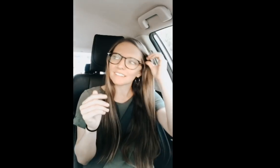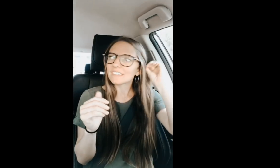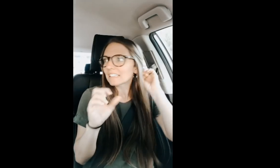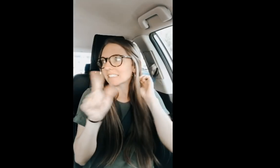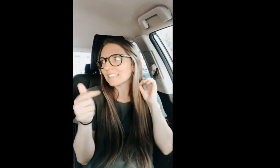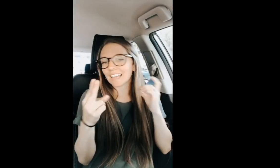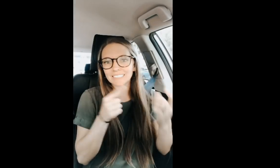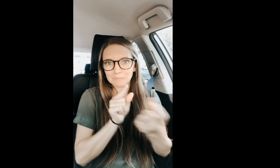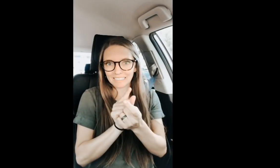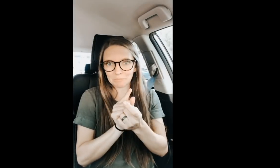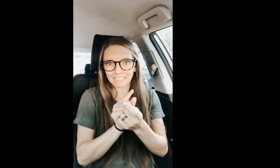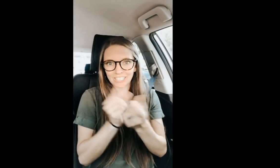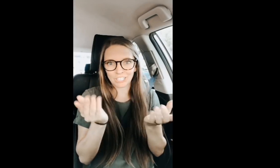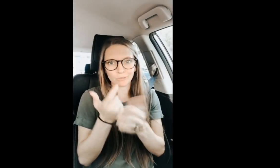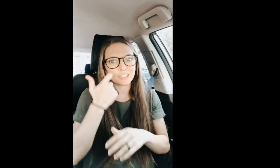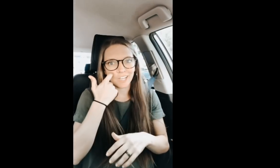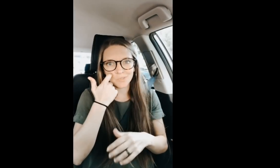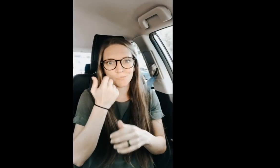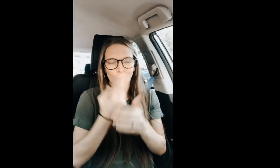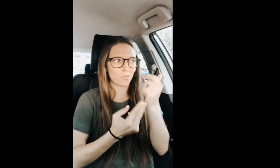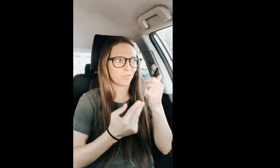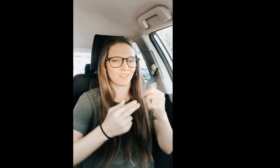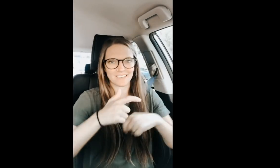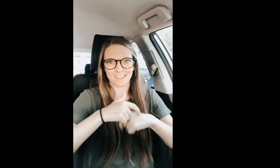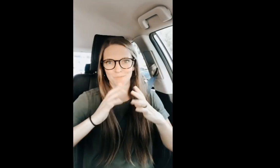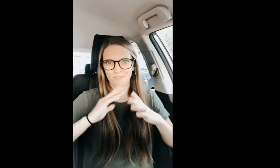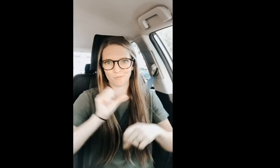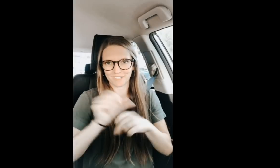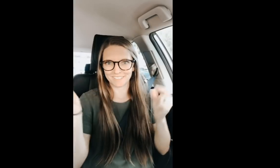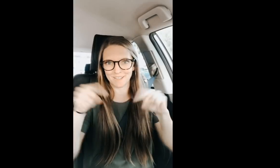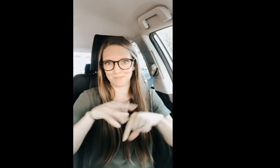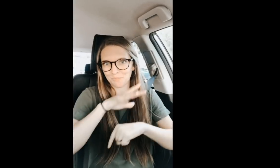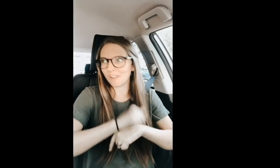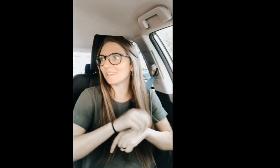Zach is meeting me here. We both got some time off to come to the appointment.